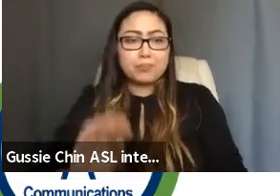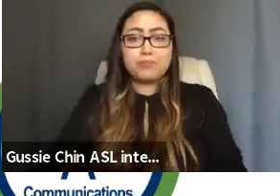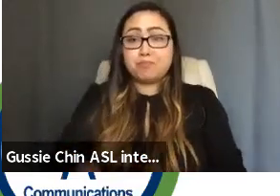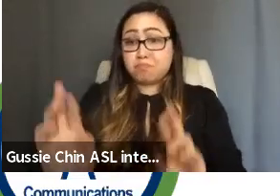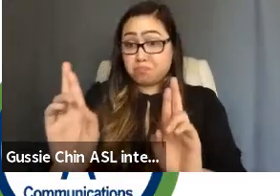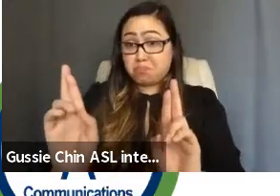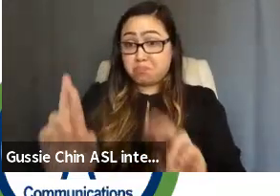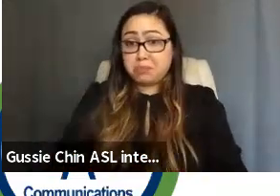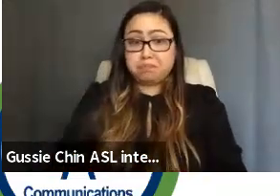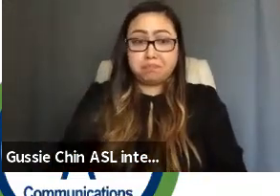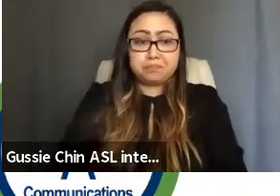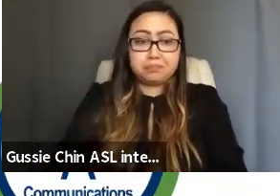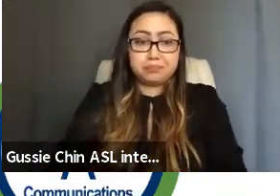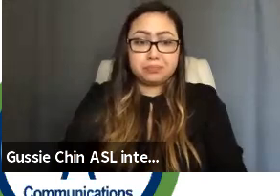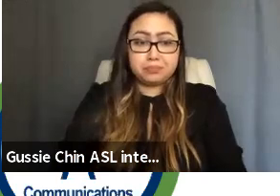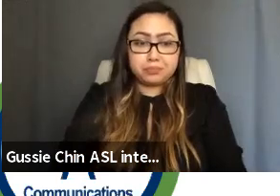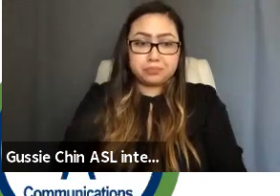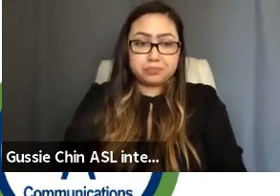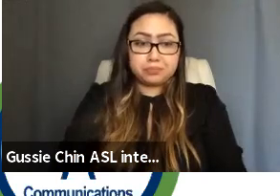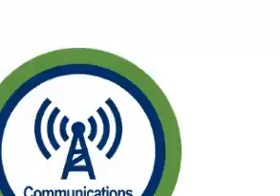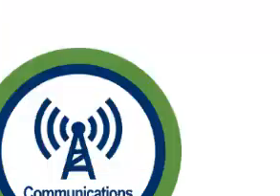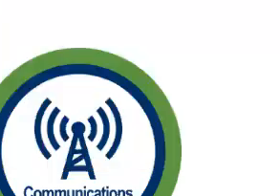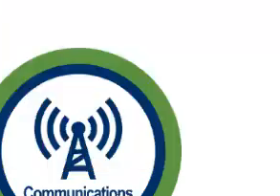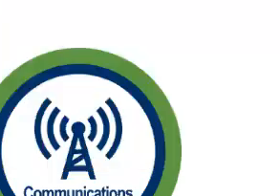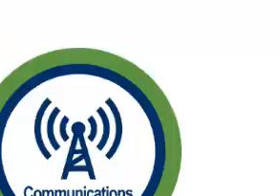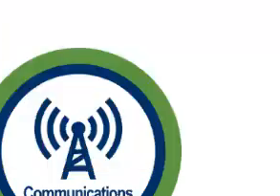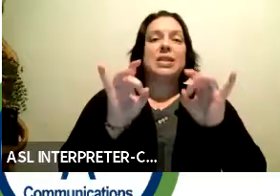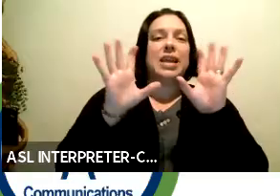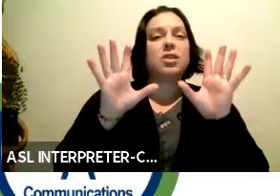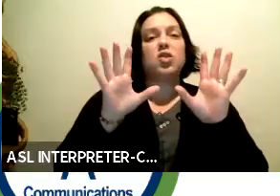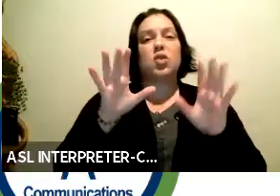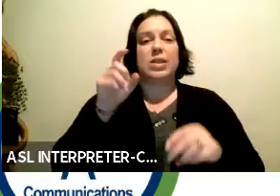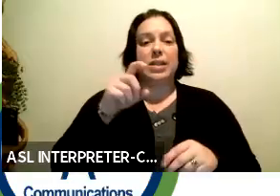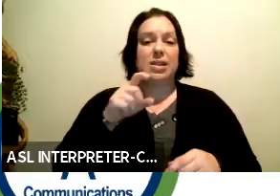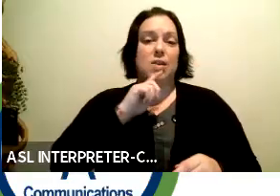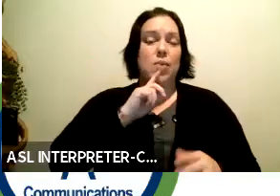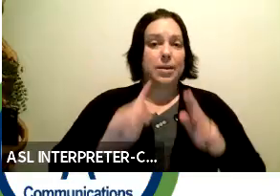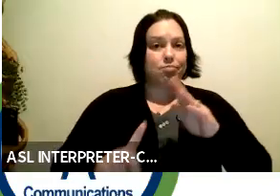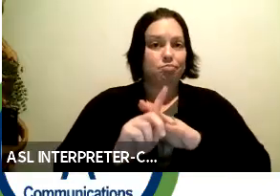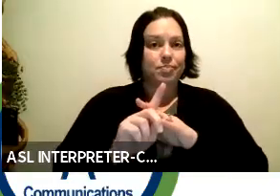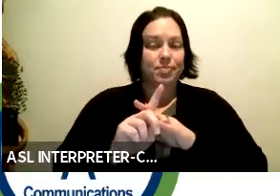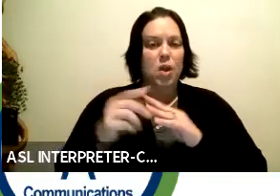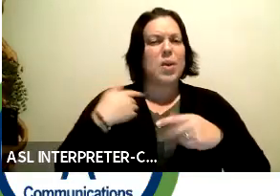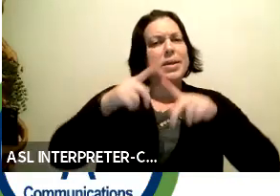or a variety of other disaster caused needs that arise. We rely really heavily on relationships